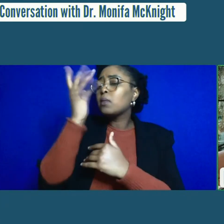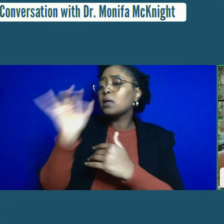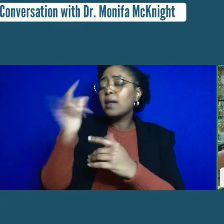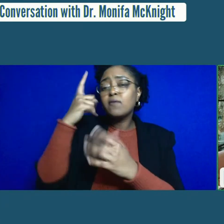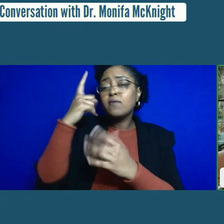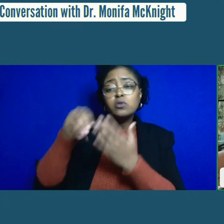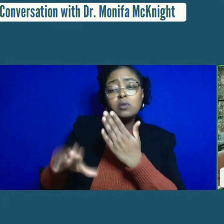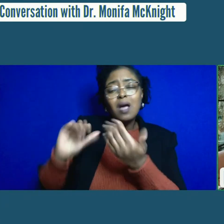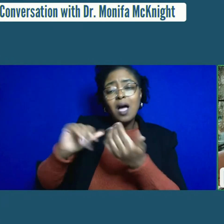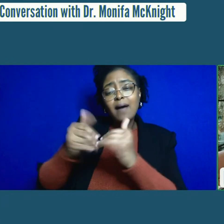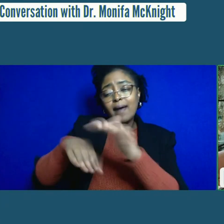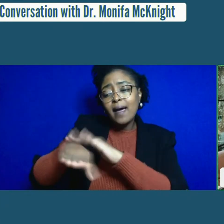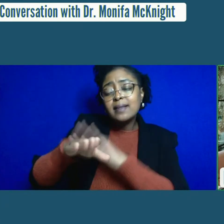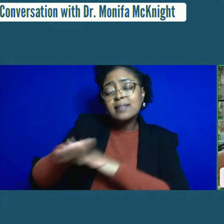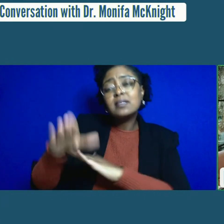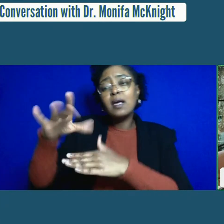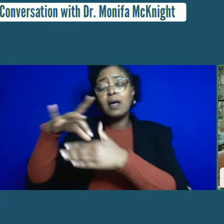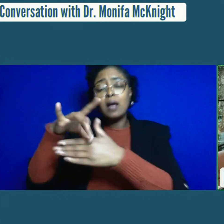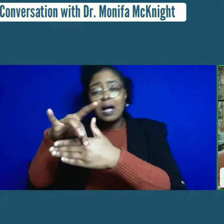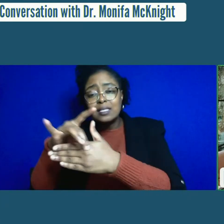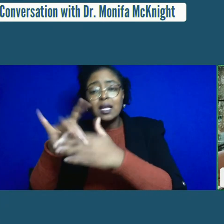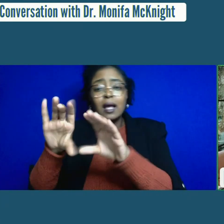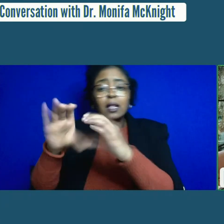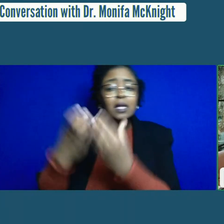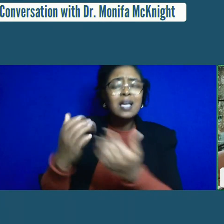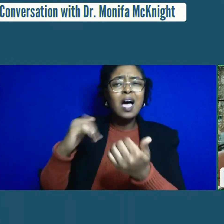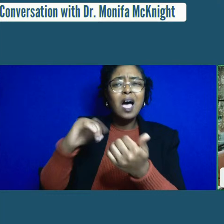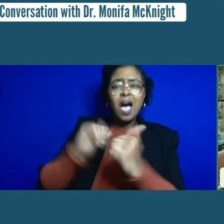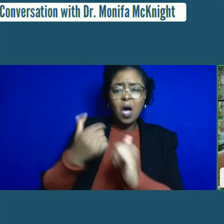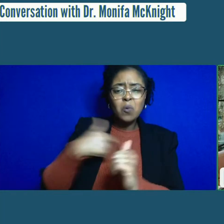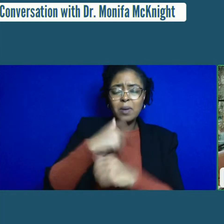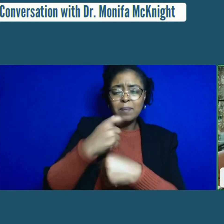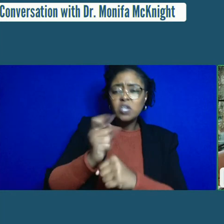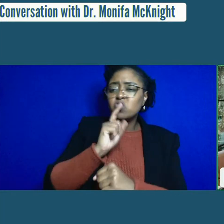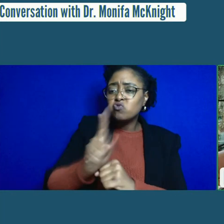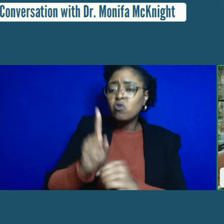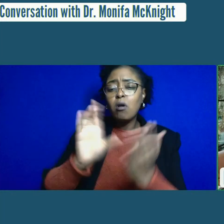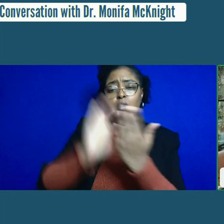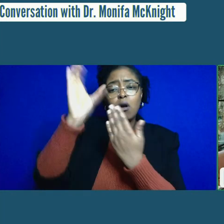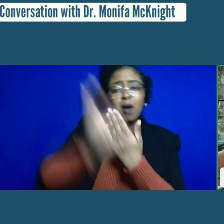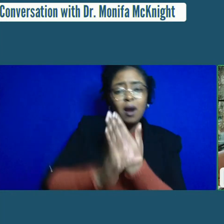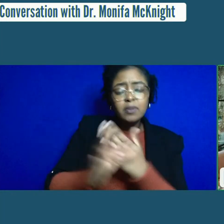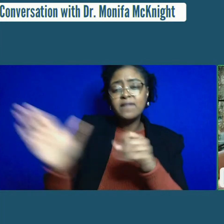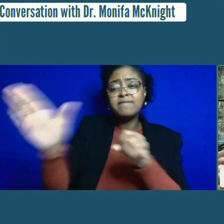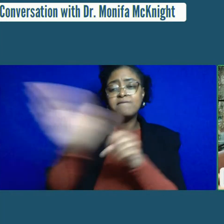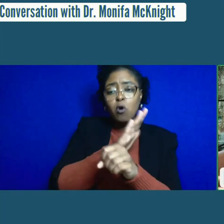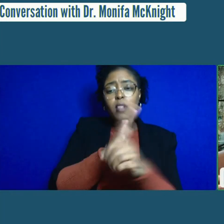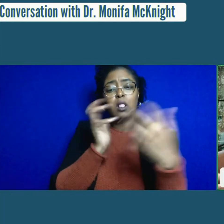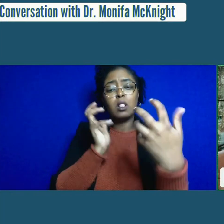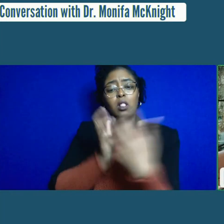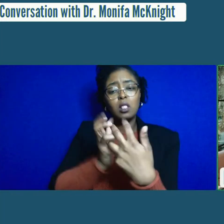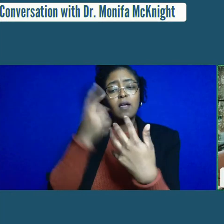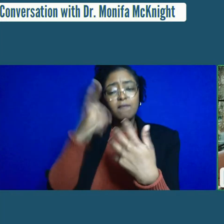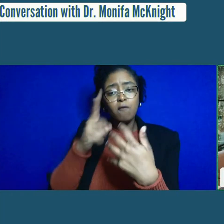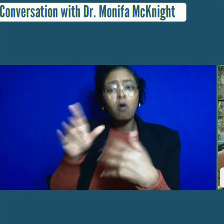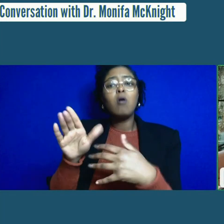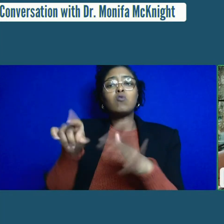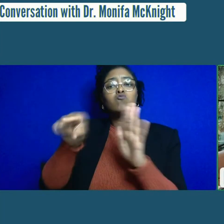at what does the programming look like for students? How are they accessing content courses?